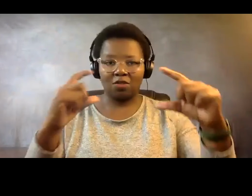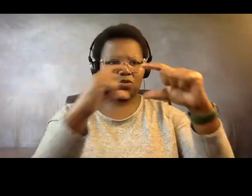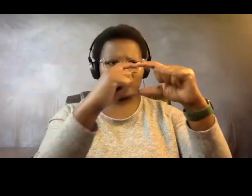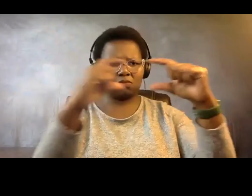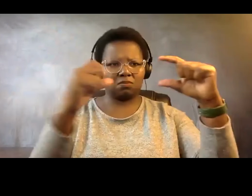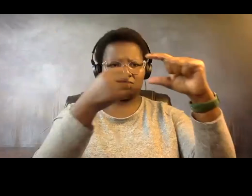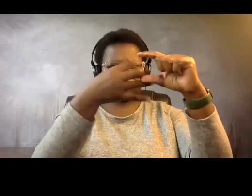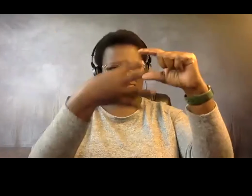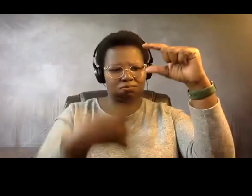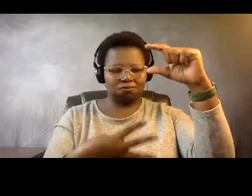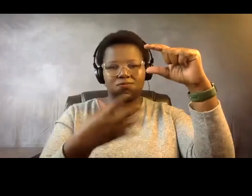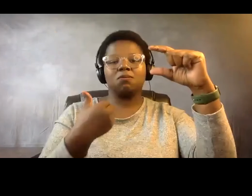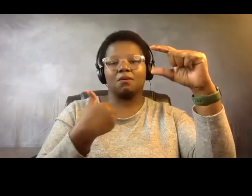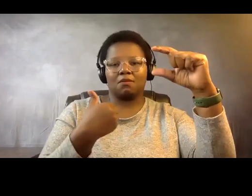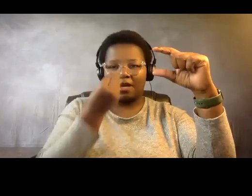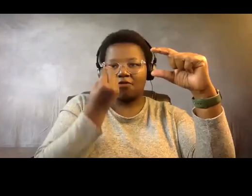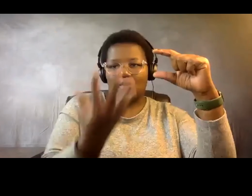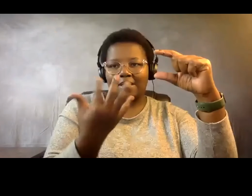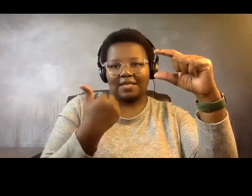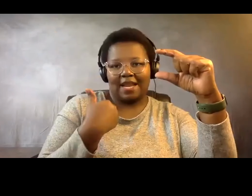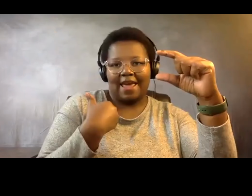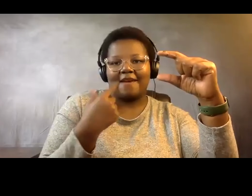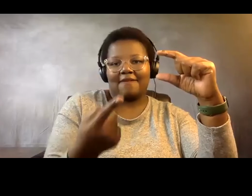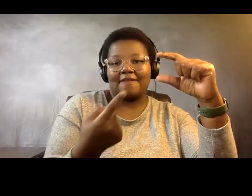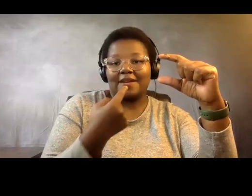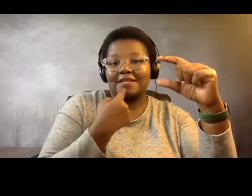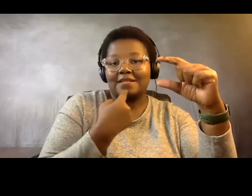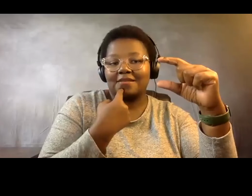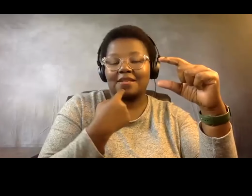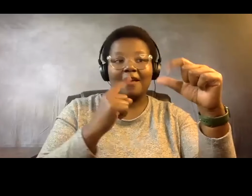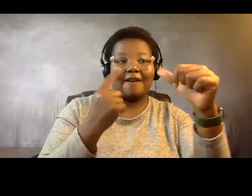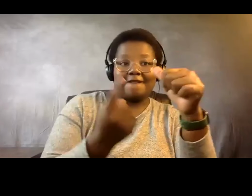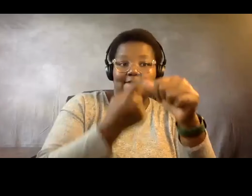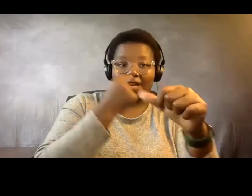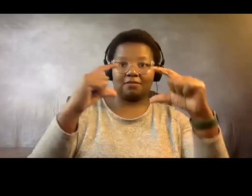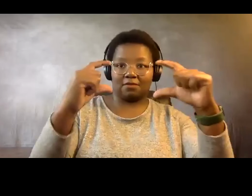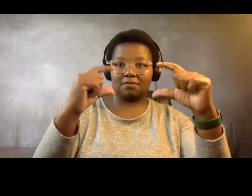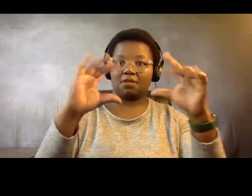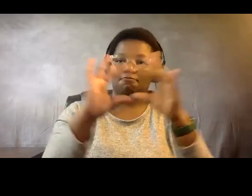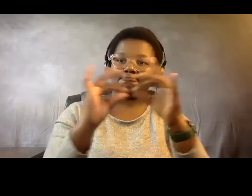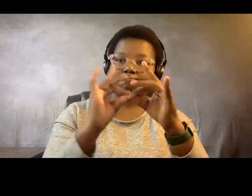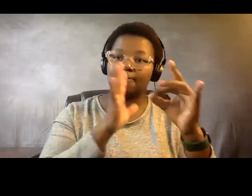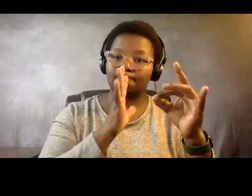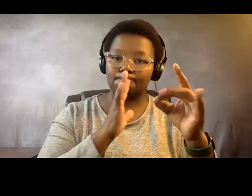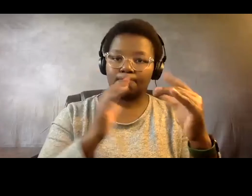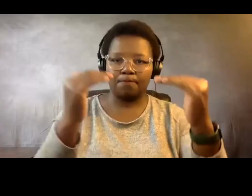here is something that is showing that this should be announced first. Then categories, summary, and